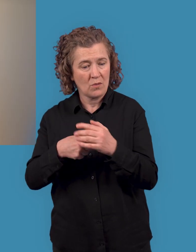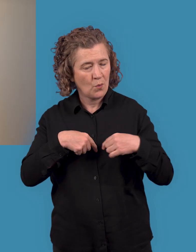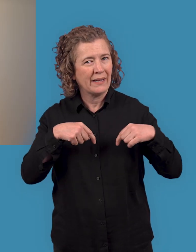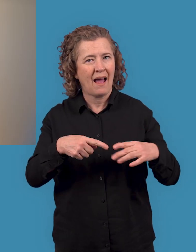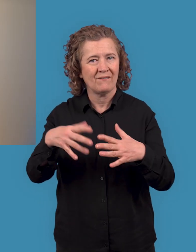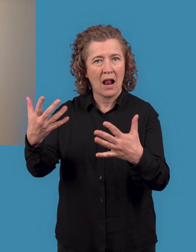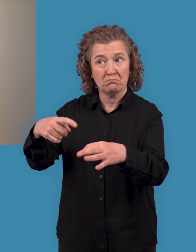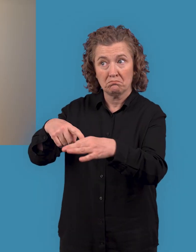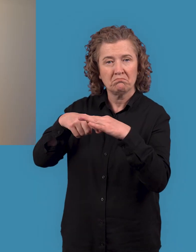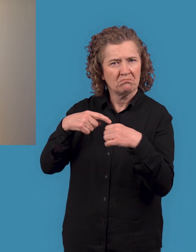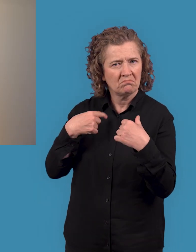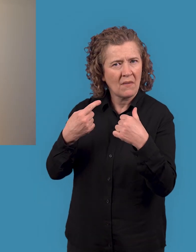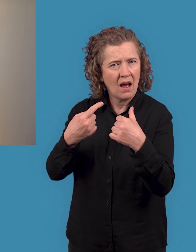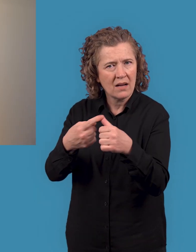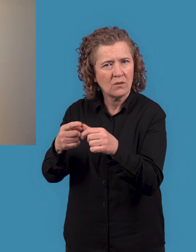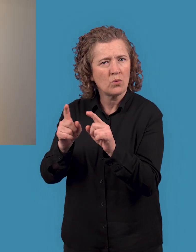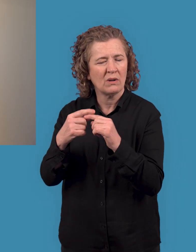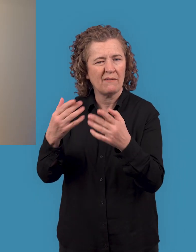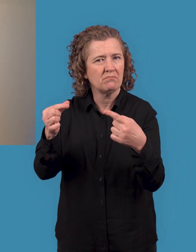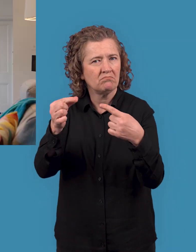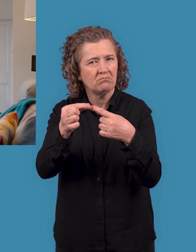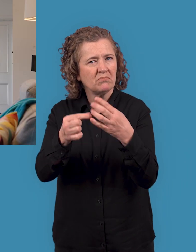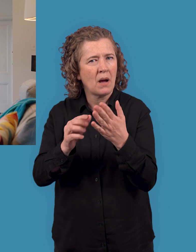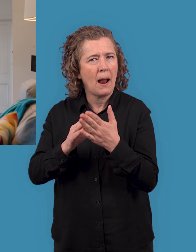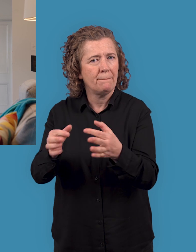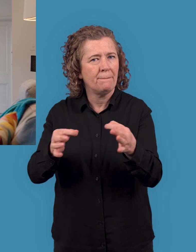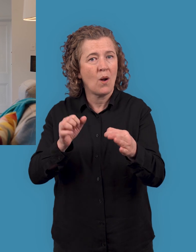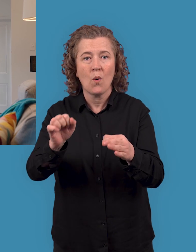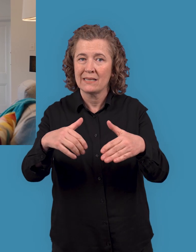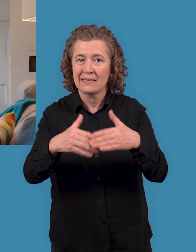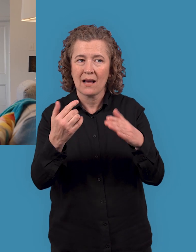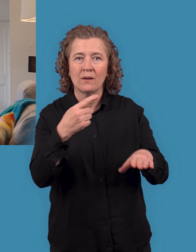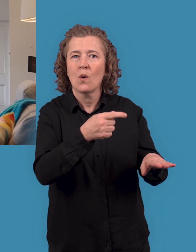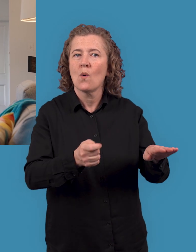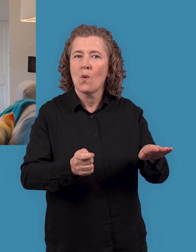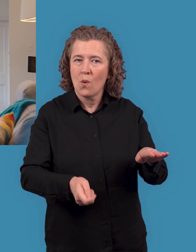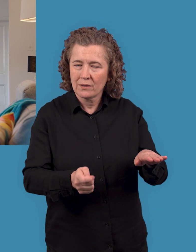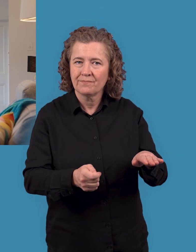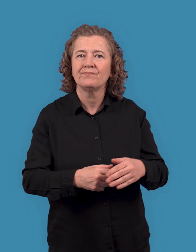Here we’ll answer questions and share some tips to help you plan for your day at court.